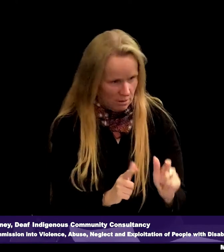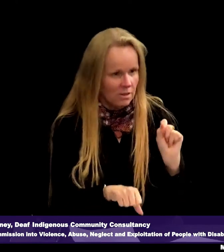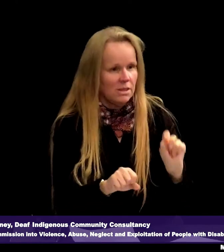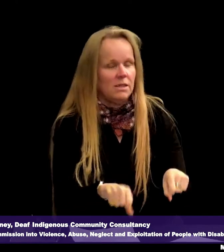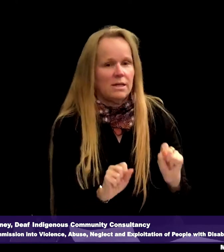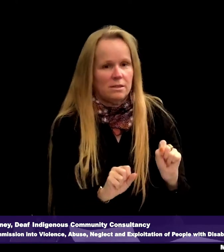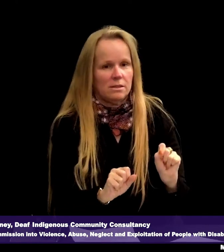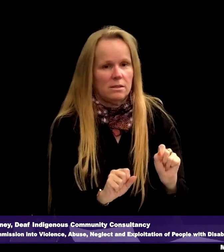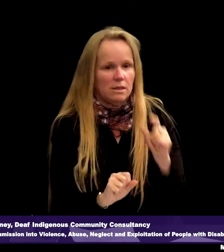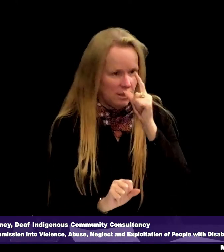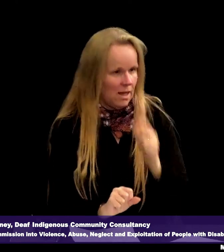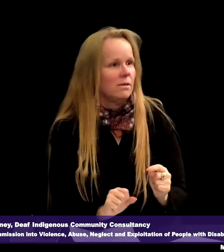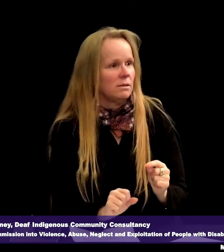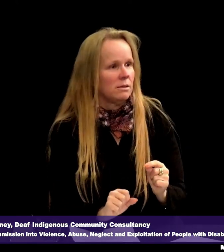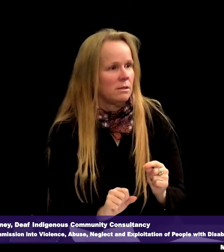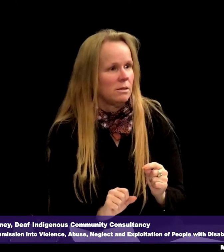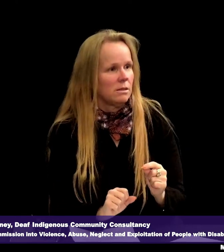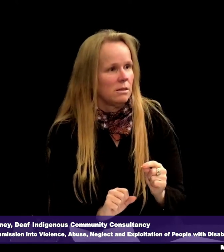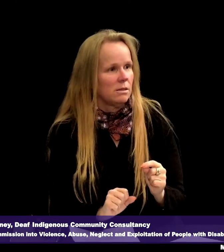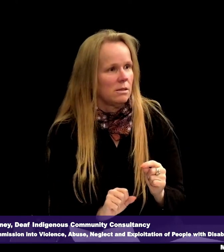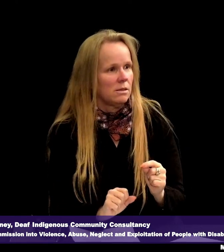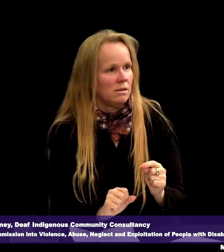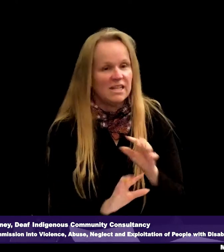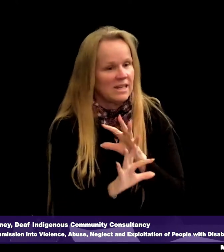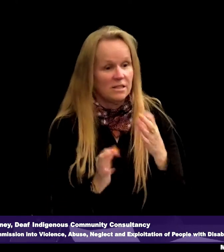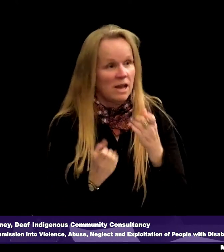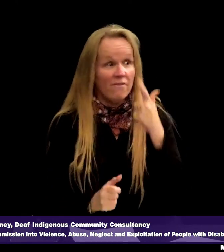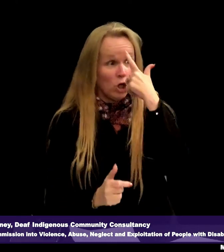given access in his language he was able to do just that. He was able to provide consent.